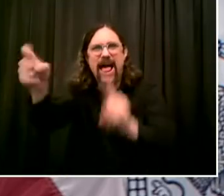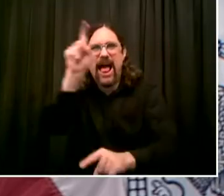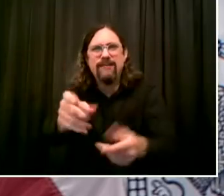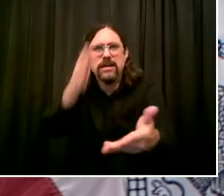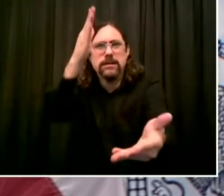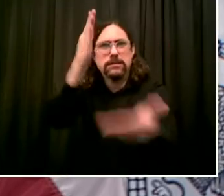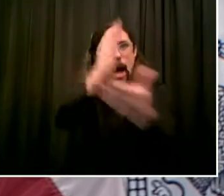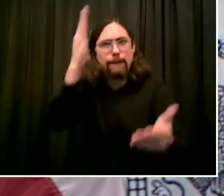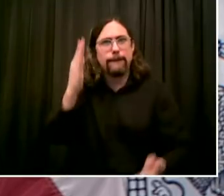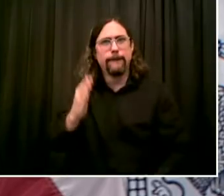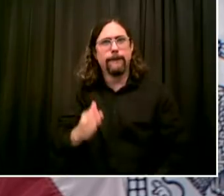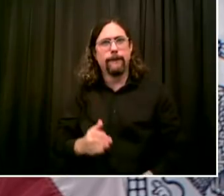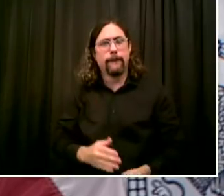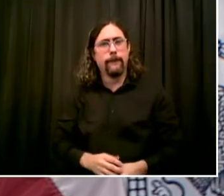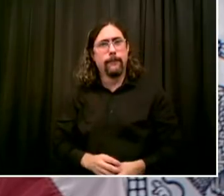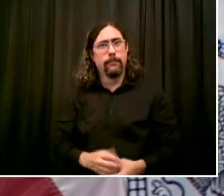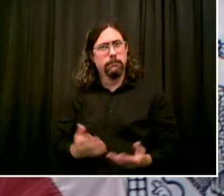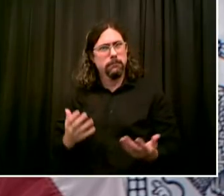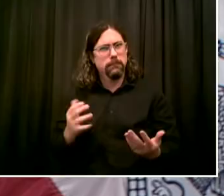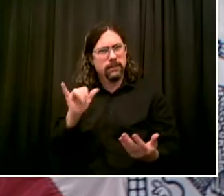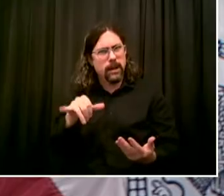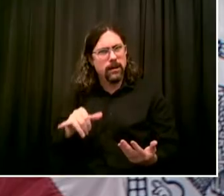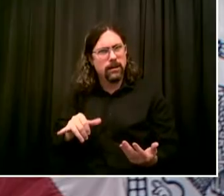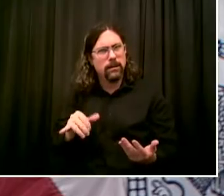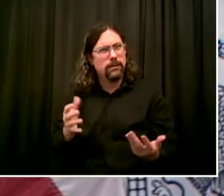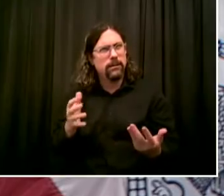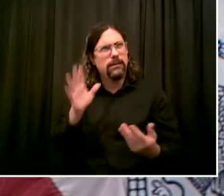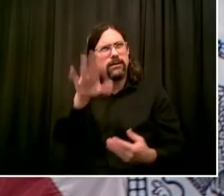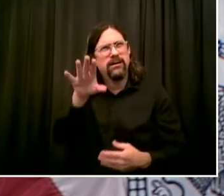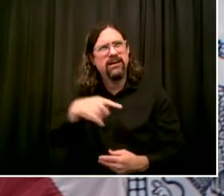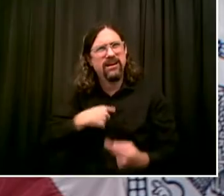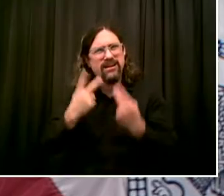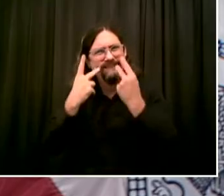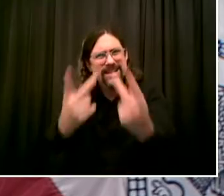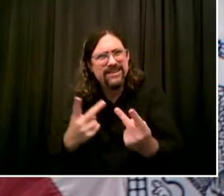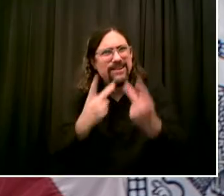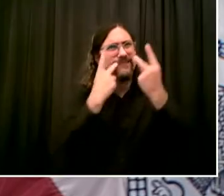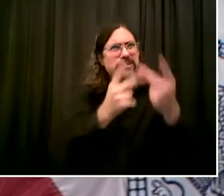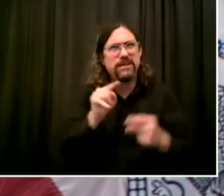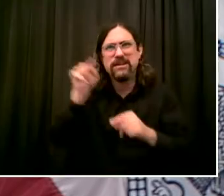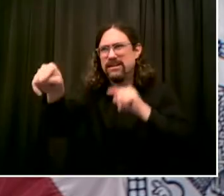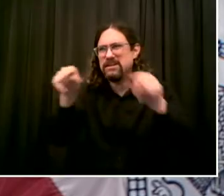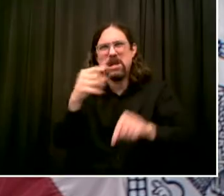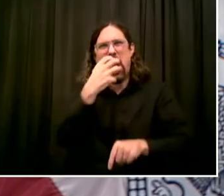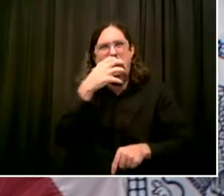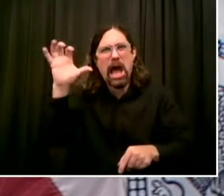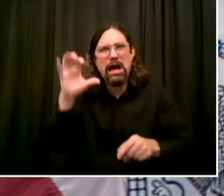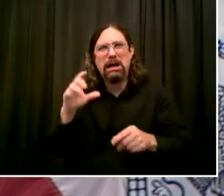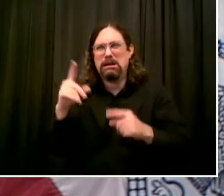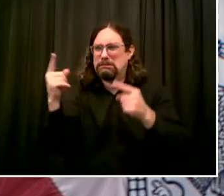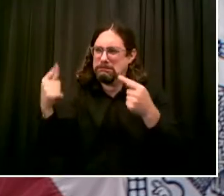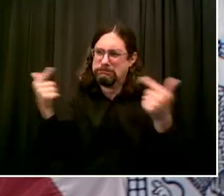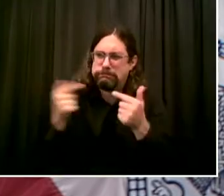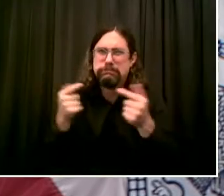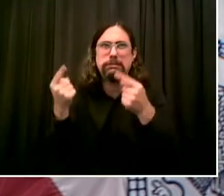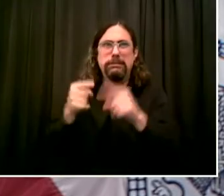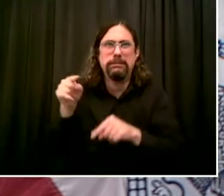WENT TO VISIT WITH MOM AND THE GRANDMA OF DAVEL